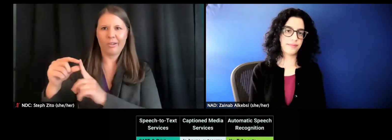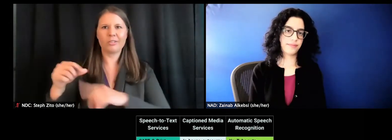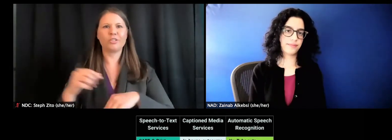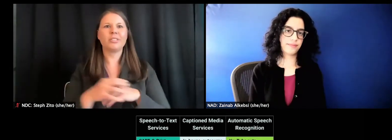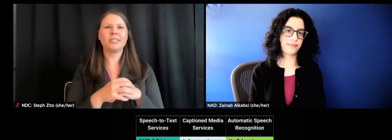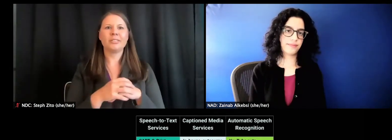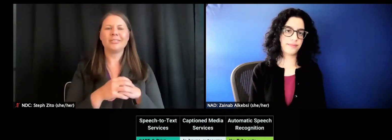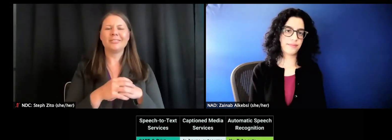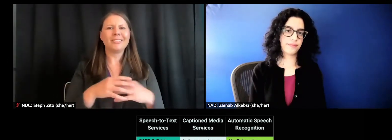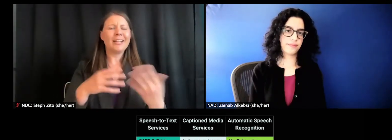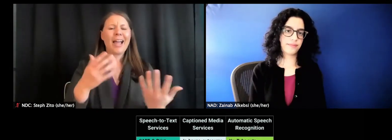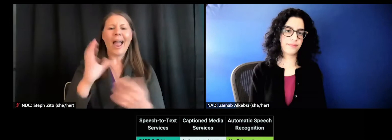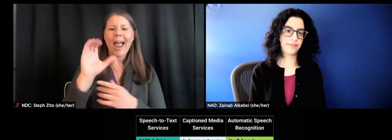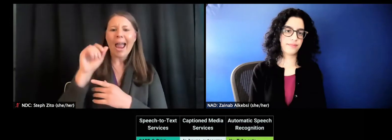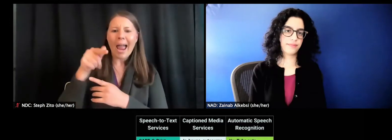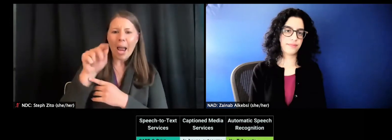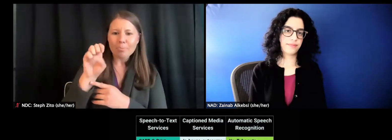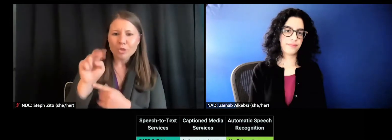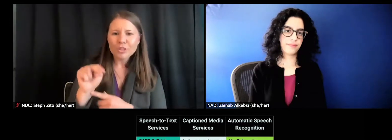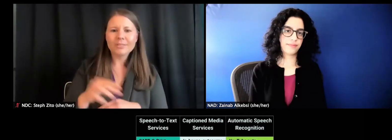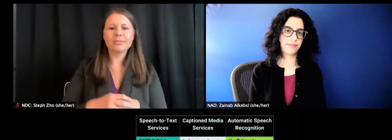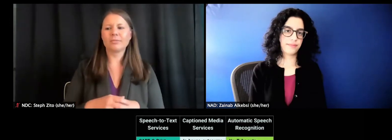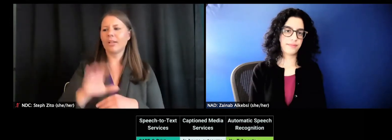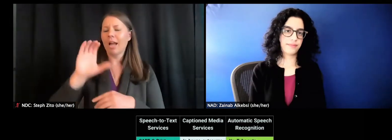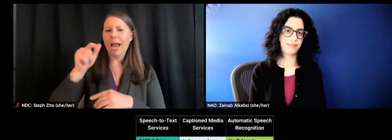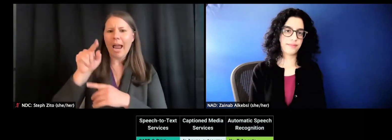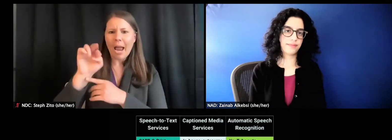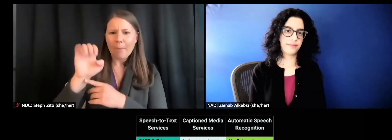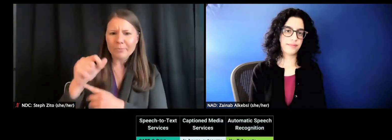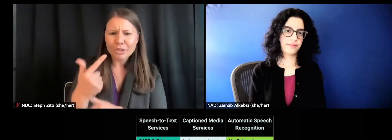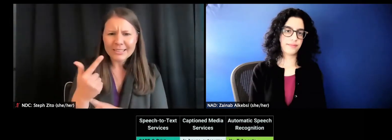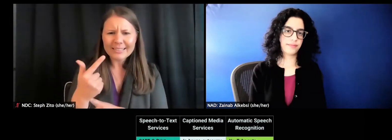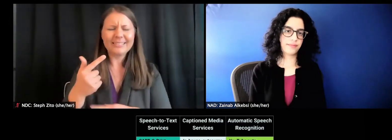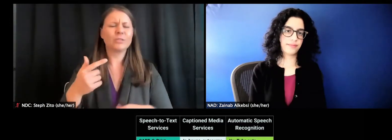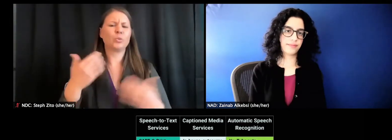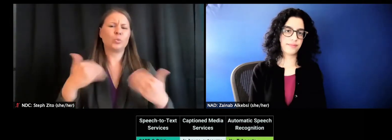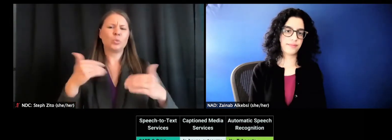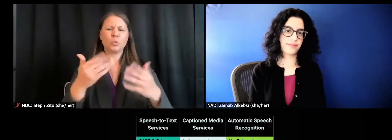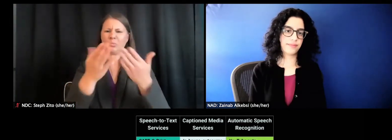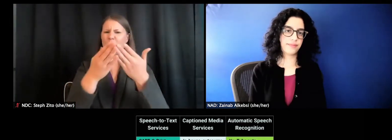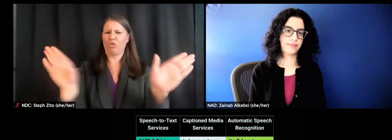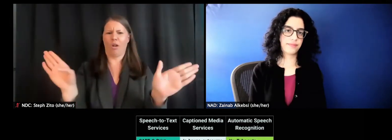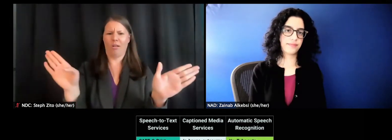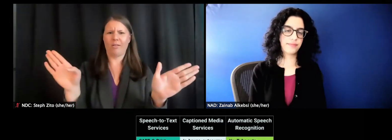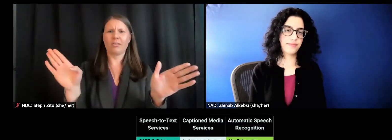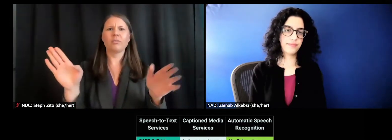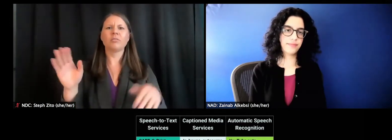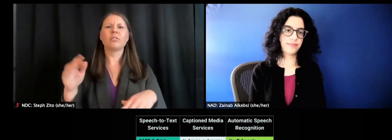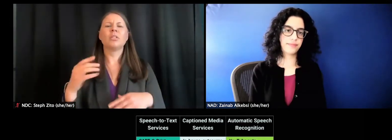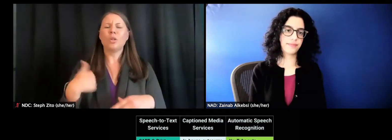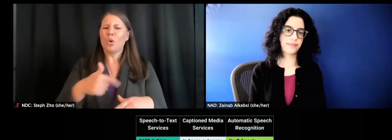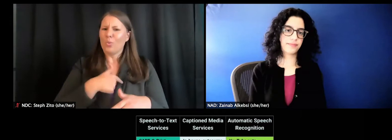we use the terms captions or captioning. Because they are very broad terms.